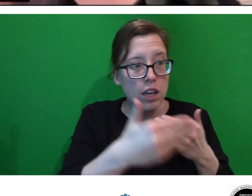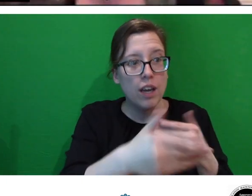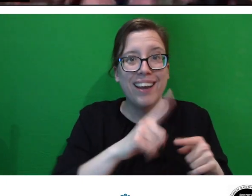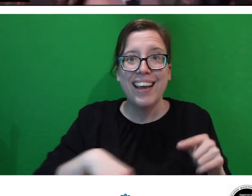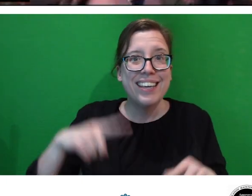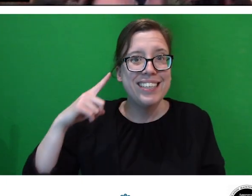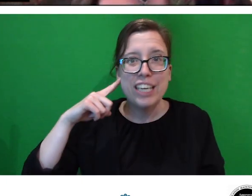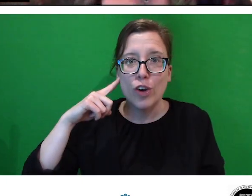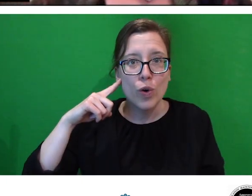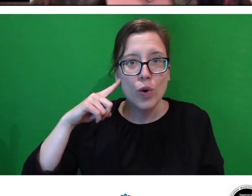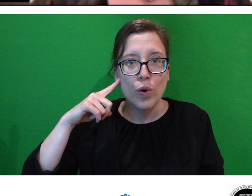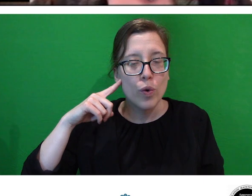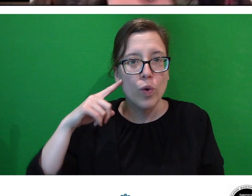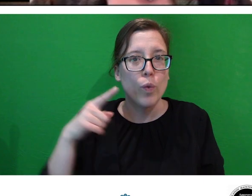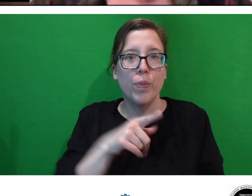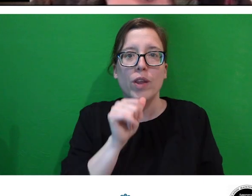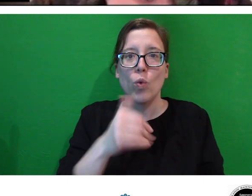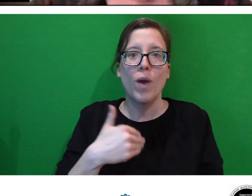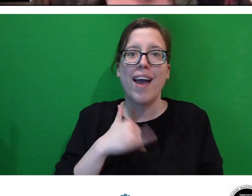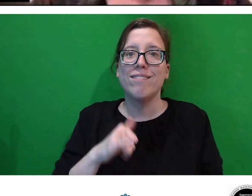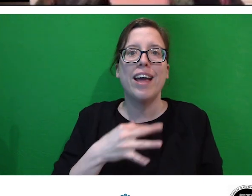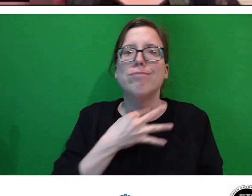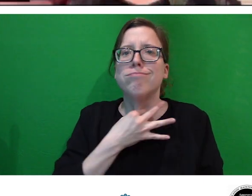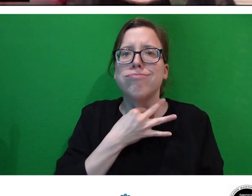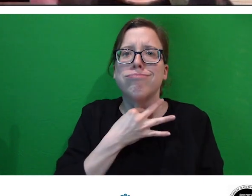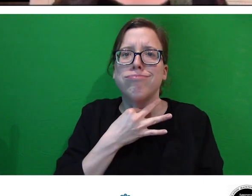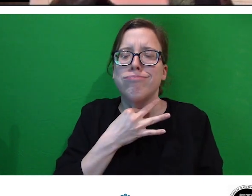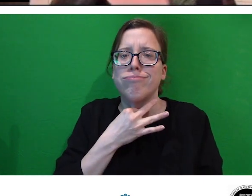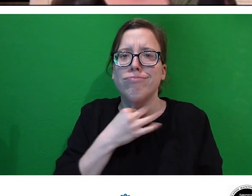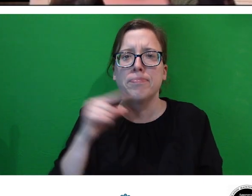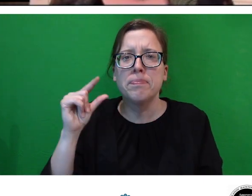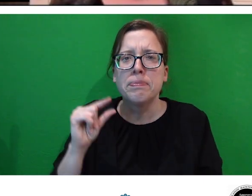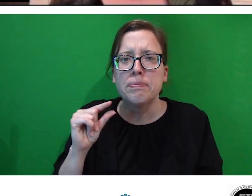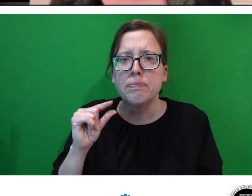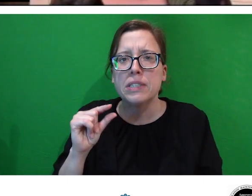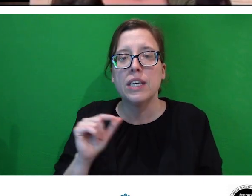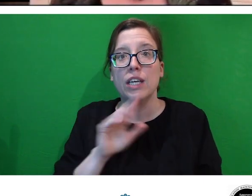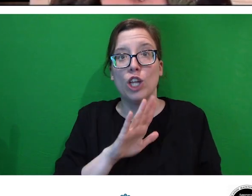want you to tell them the names of things. Our learners, even when they're older, they can't see